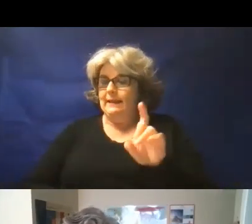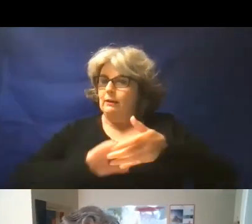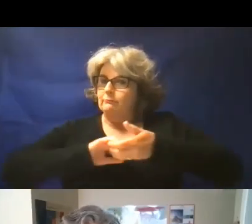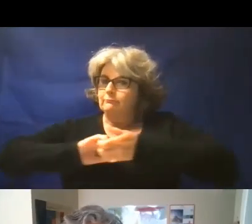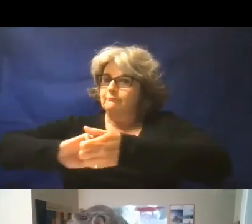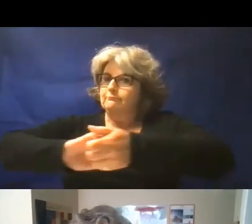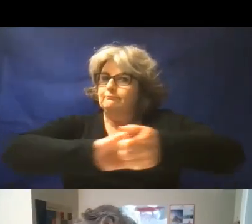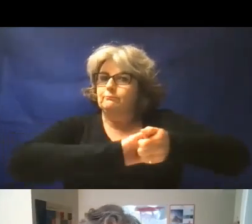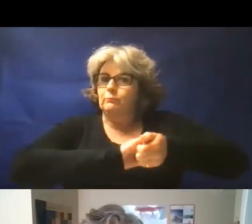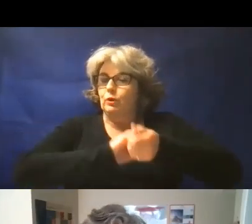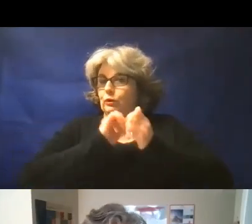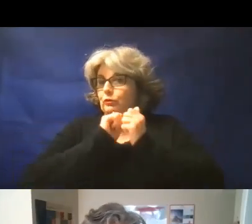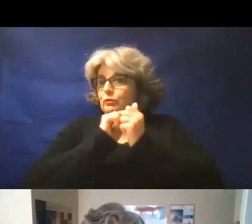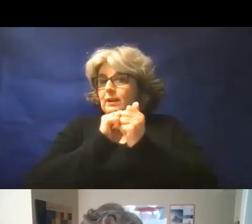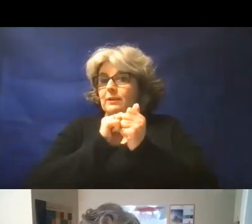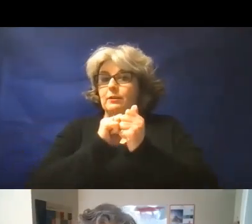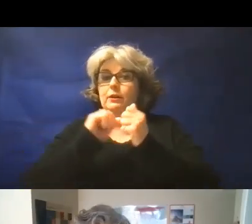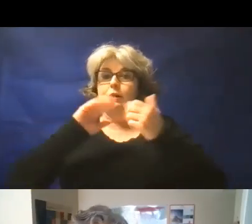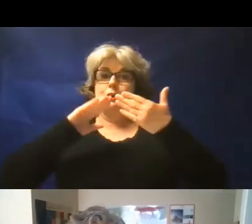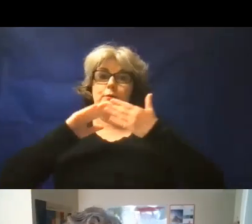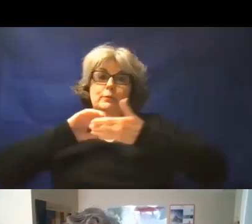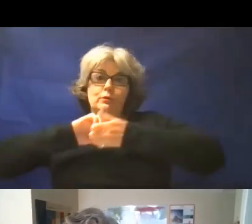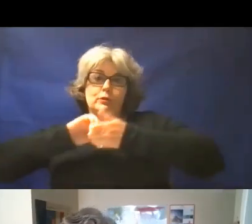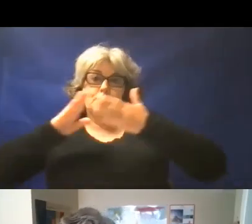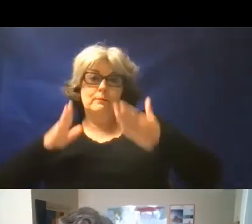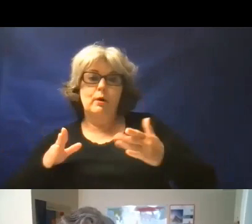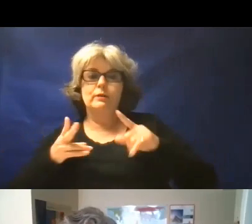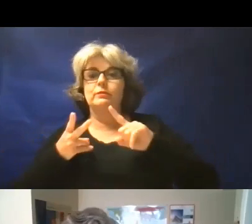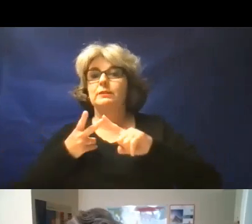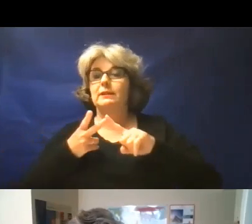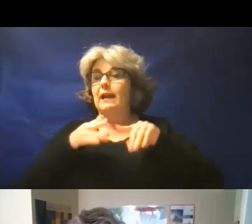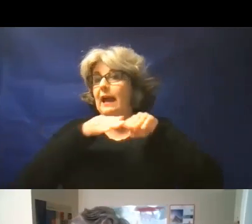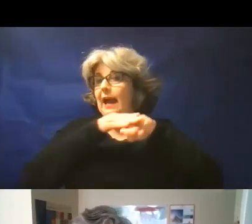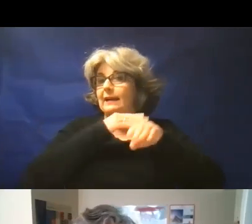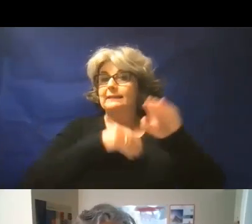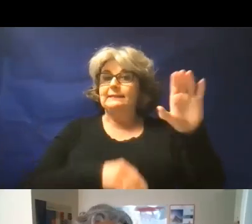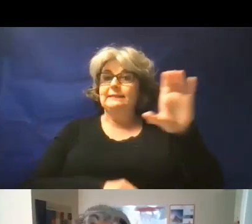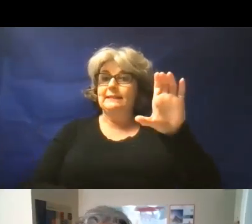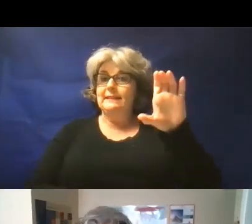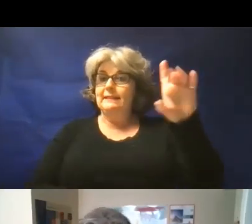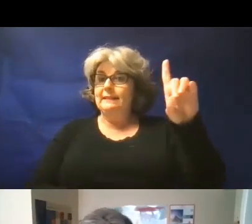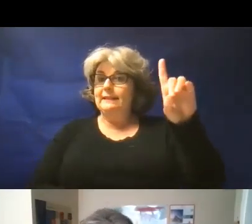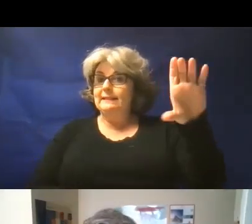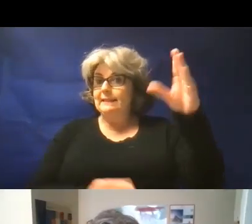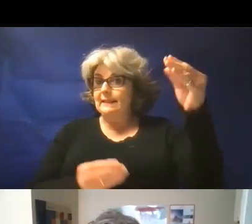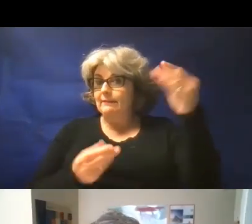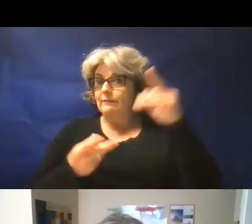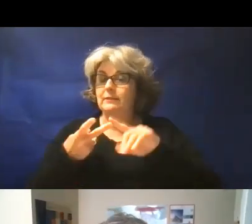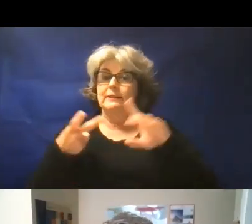including with our community partners um accessing CDC information, Department of State information